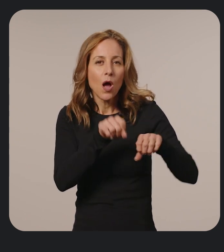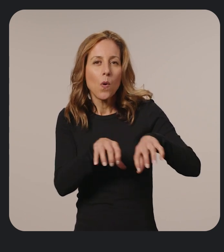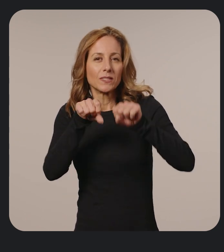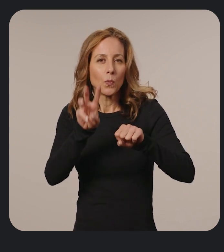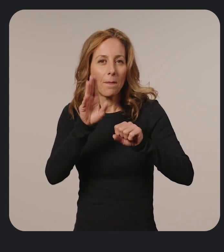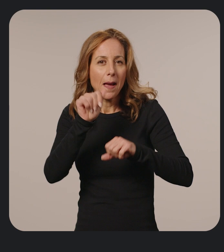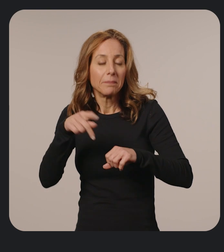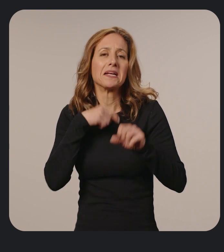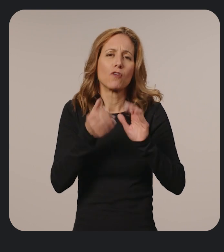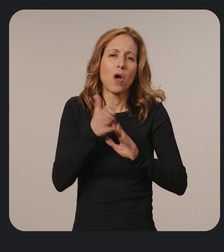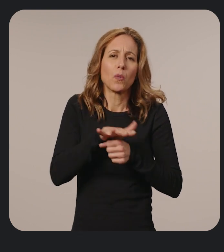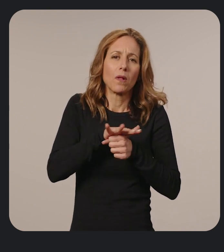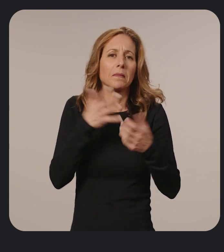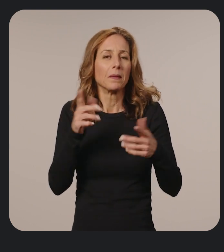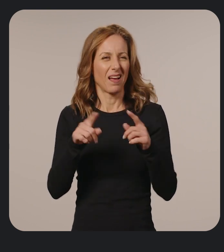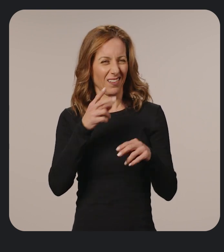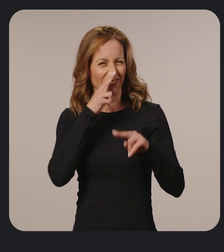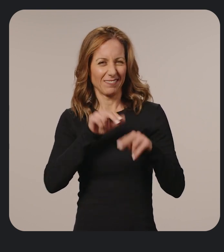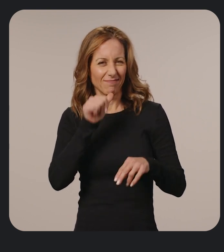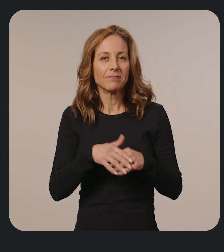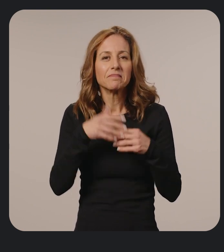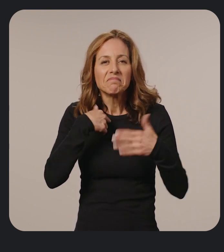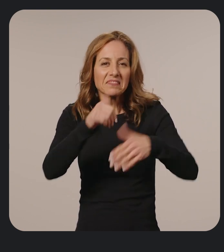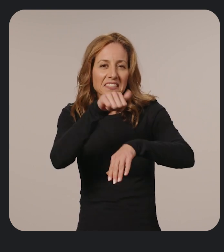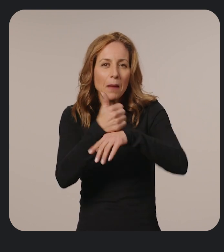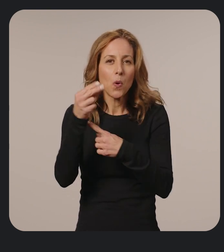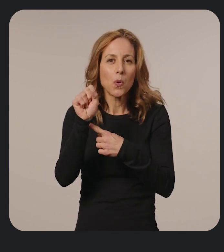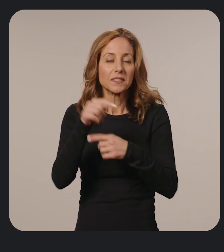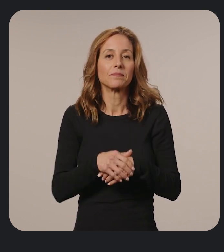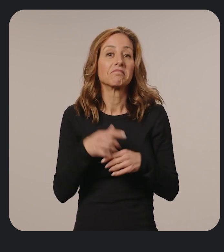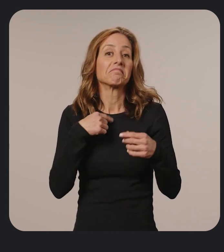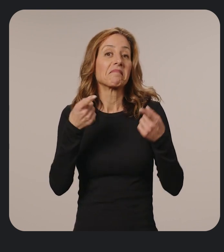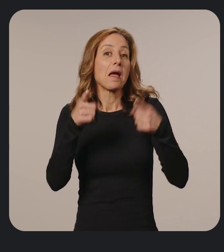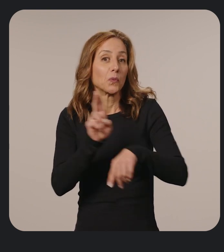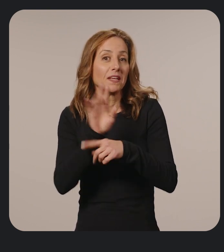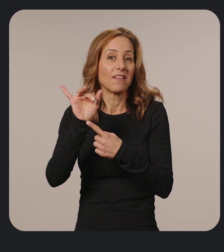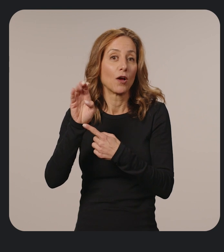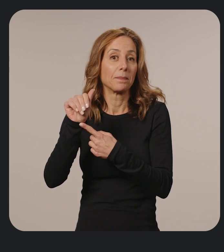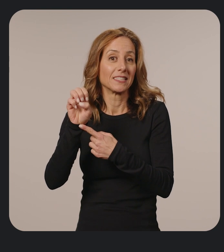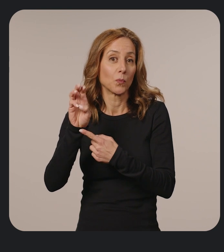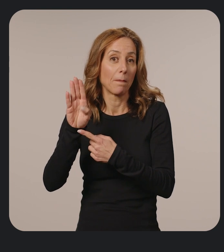I can run it locally, of course, but what's the fun in that? Let me go ahead and set up a host. And I happen to use Firebase web hosting a lot,